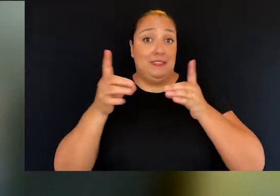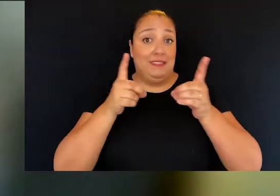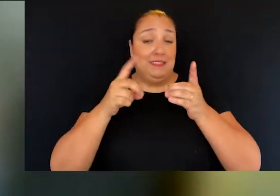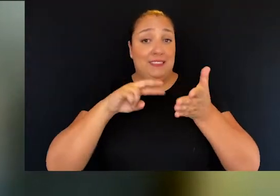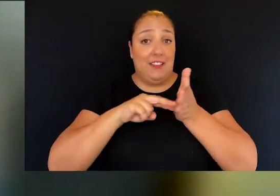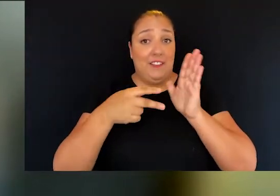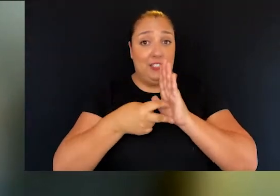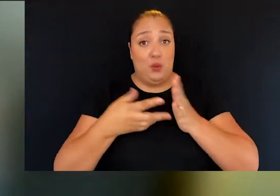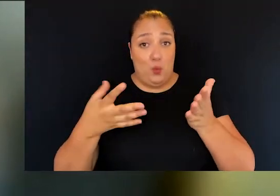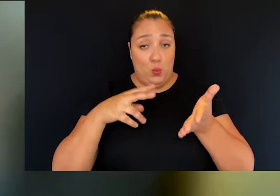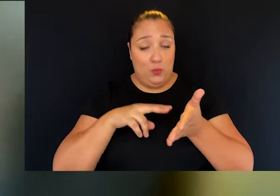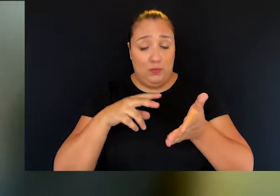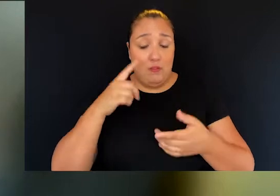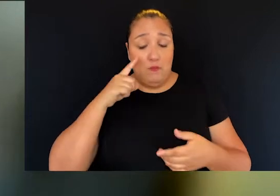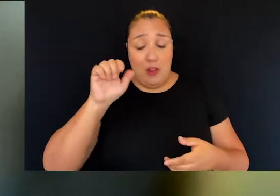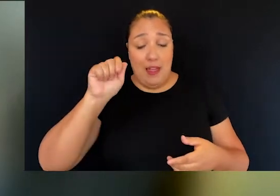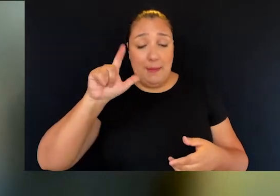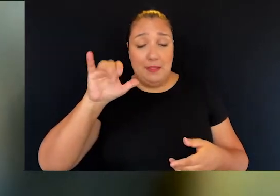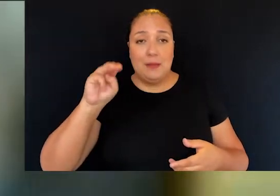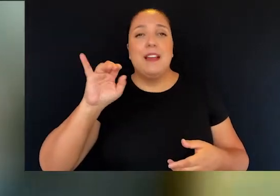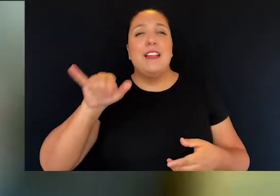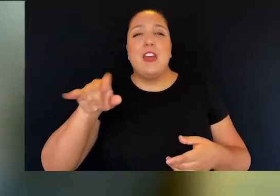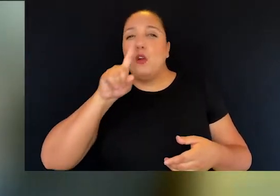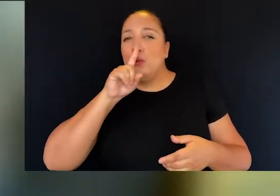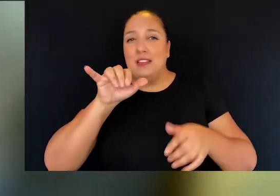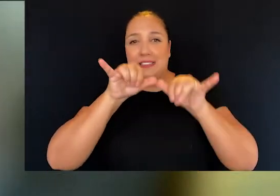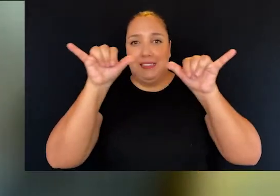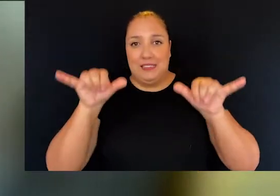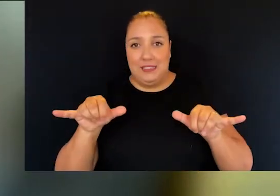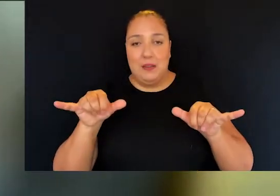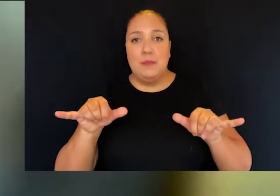which is that ableism is a system that places value